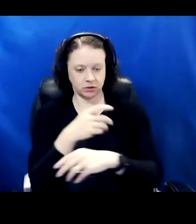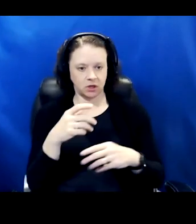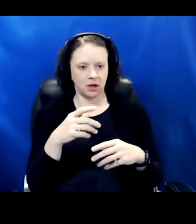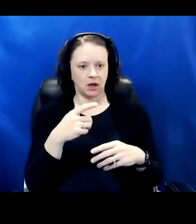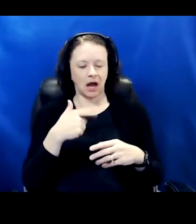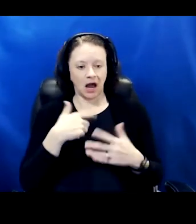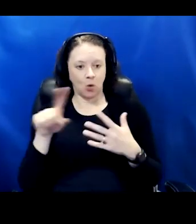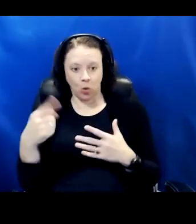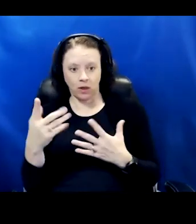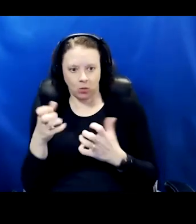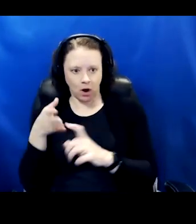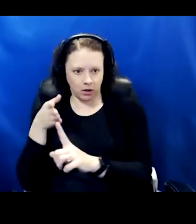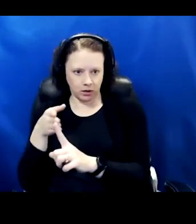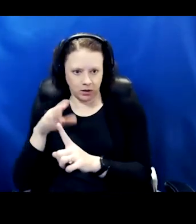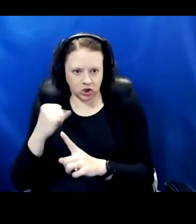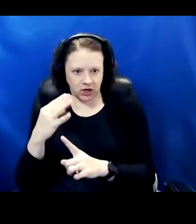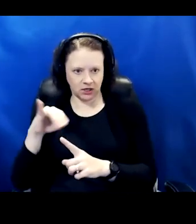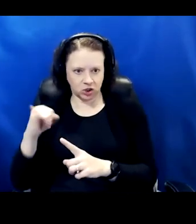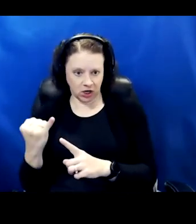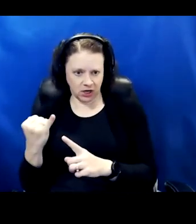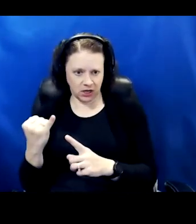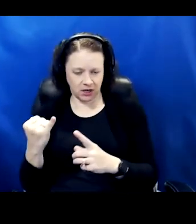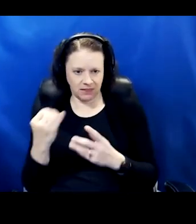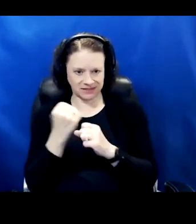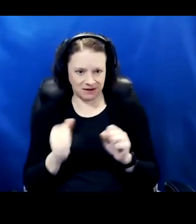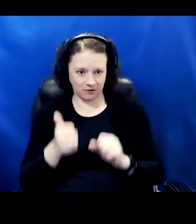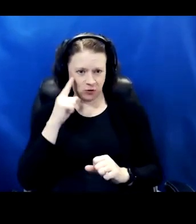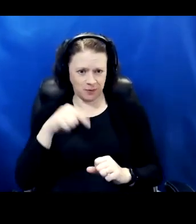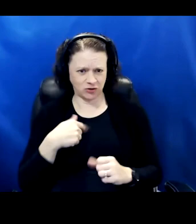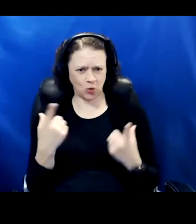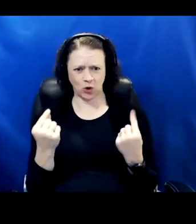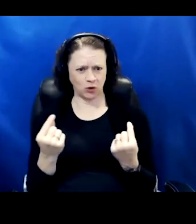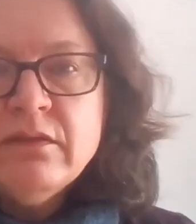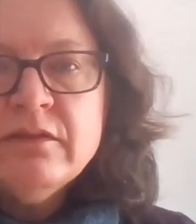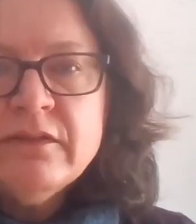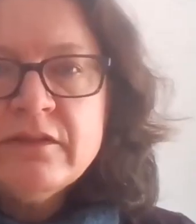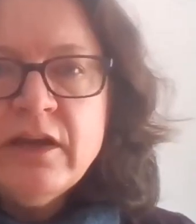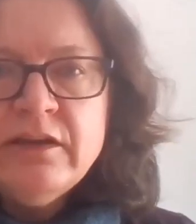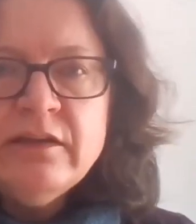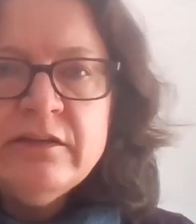So what do I do with my disabilities? [Claudia] This is Claudia.